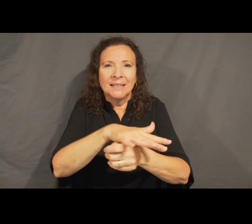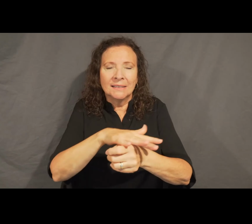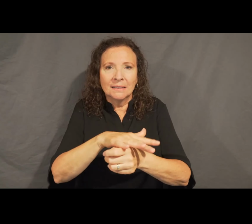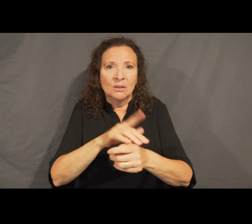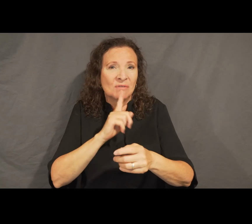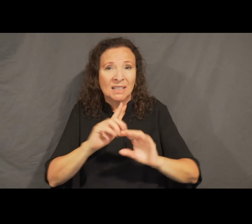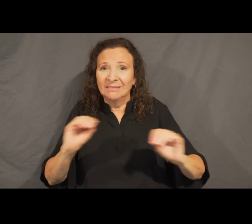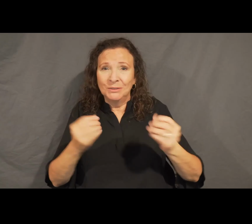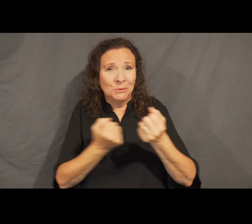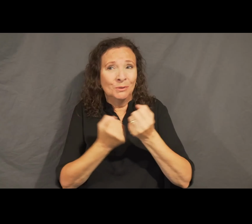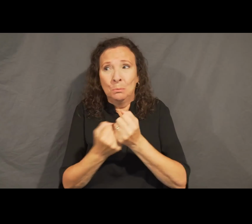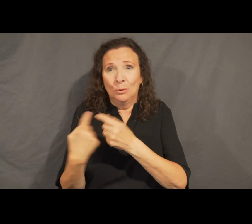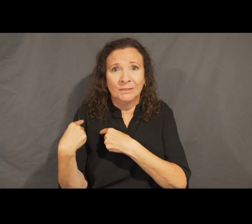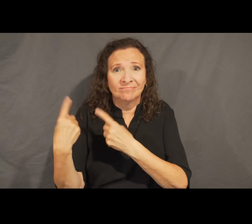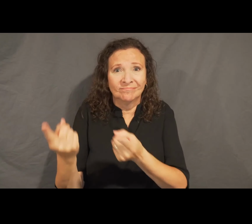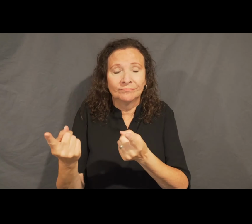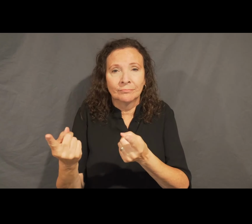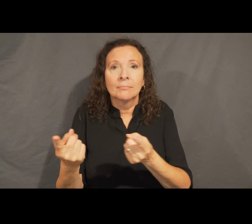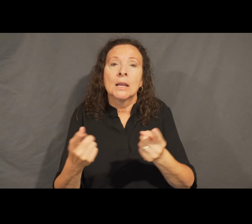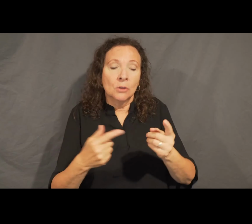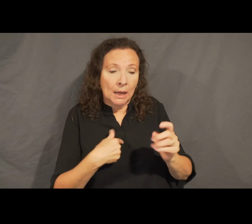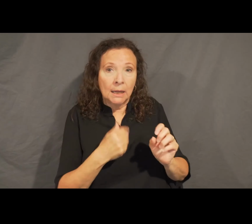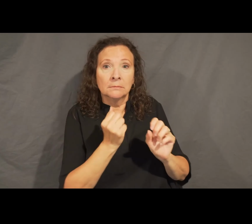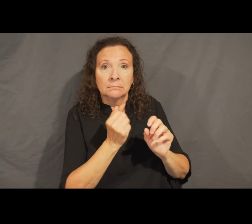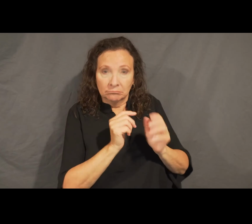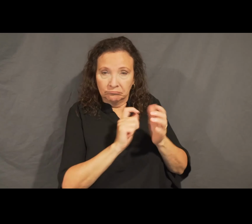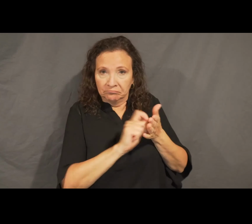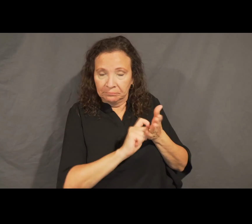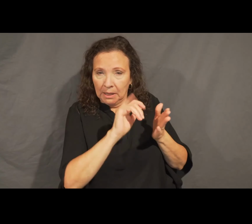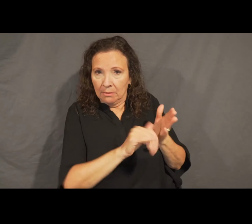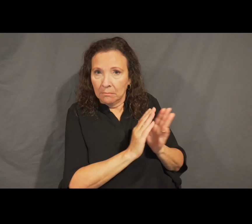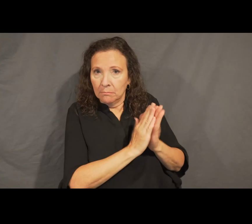Over the course of the creation of that book, for instance, I spoke to a lot of people who